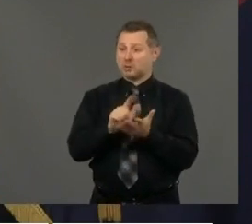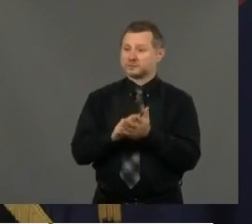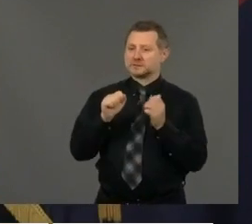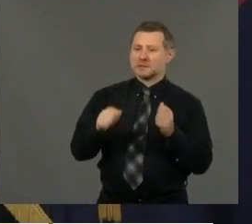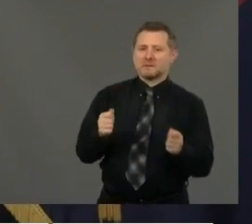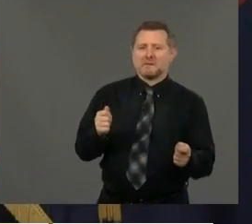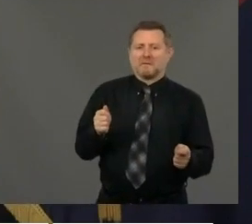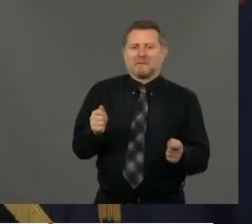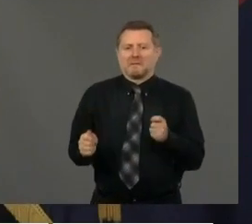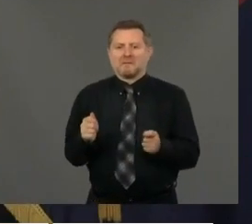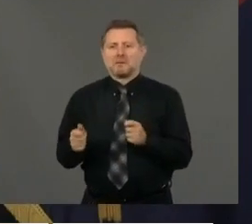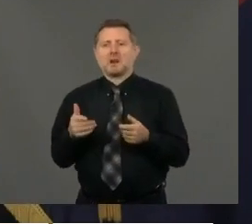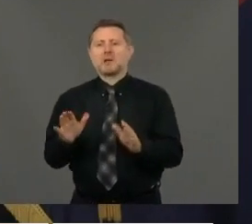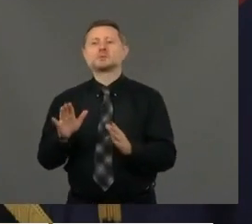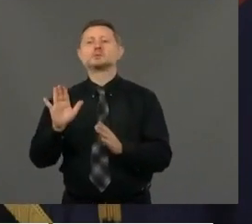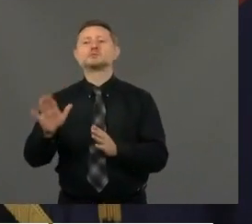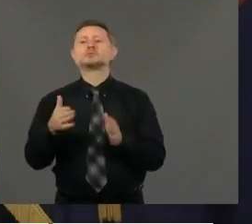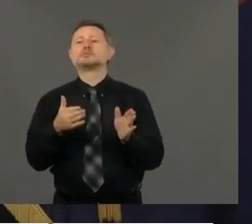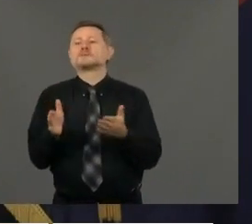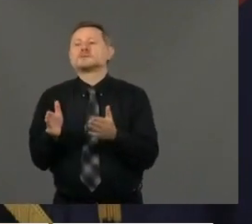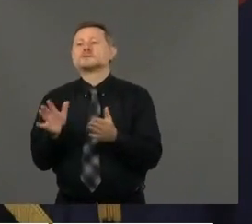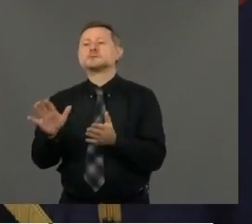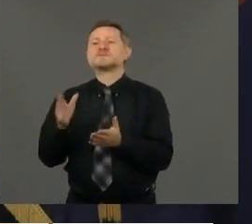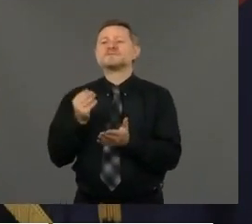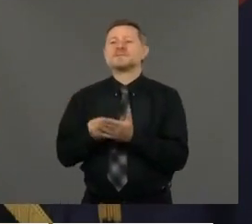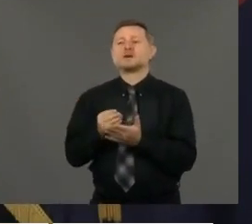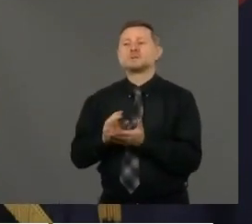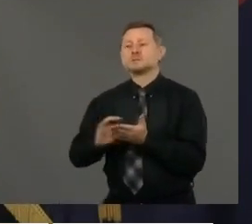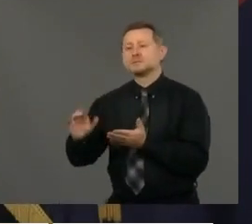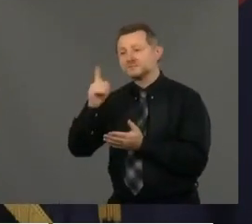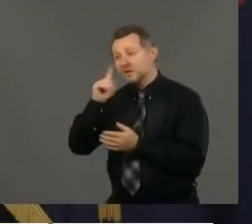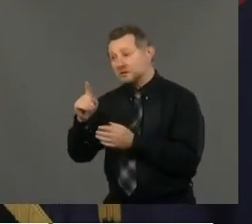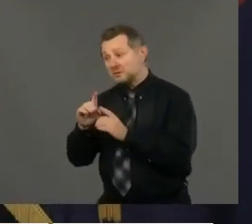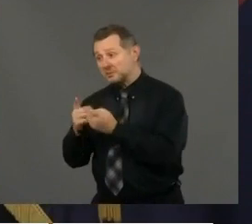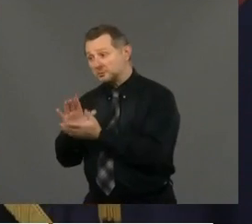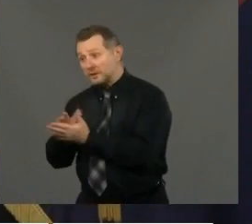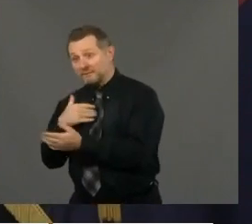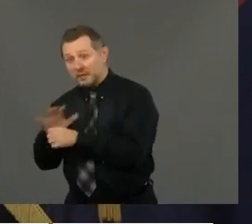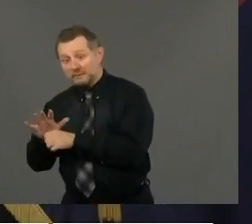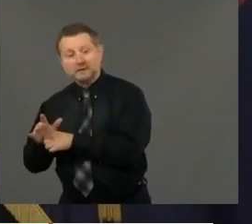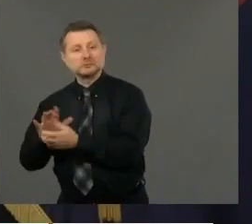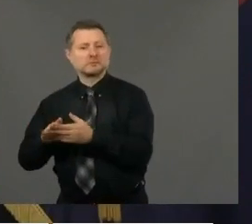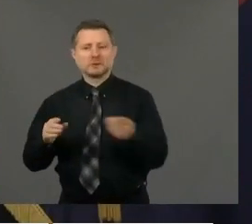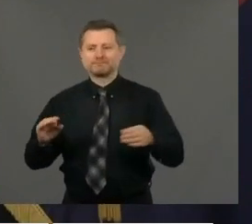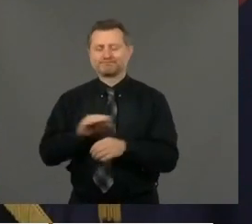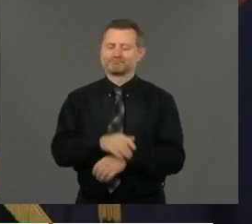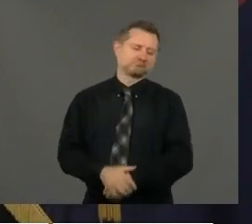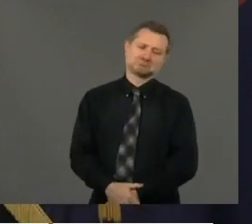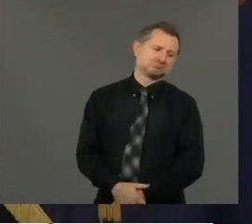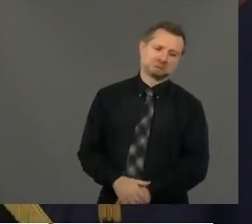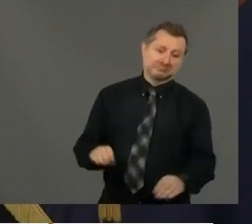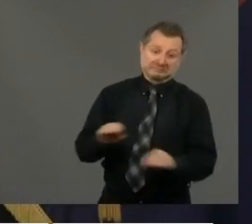SCHOOL DISTRICT IN THE STATE, 700 SCHOOL DISTRICTS. I DON'T THINK THERE IS ANY